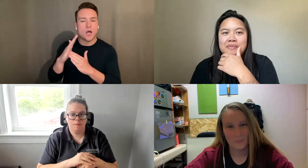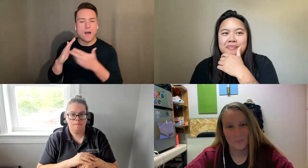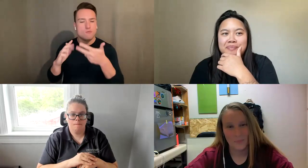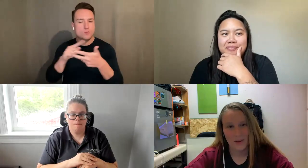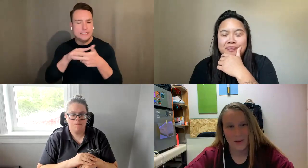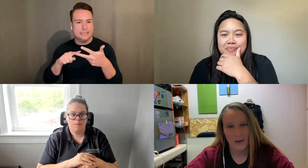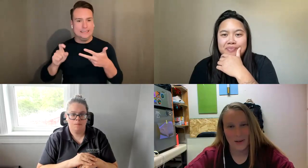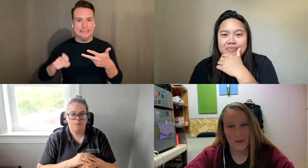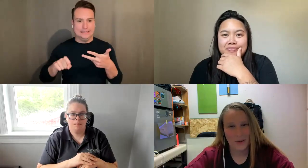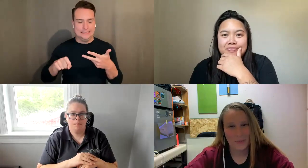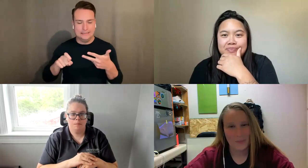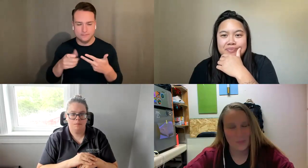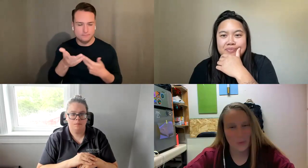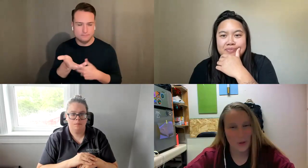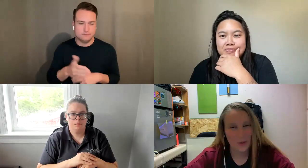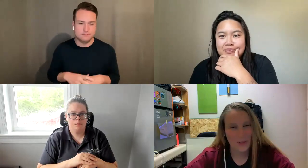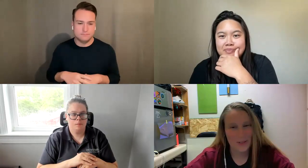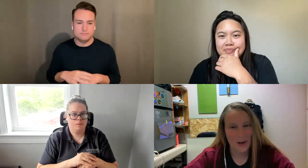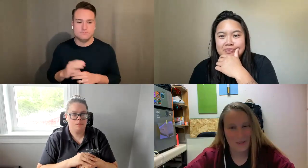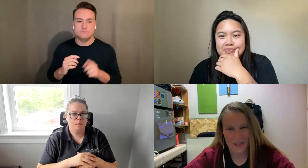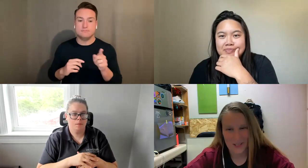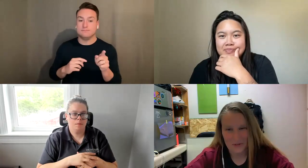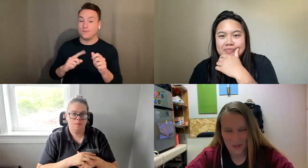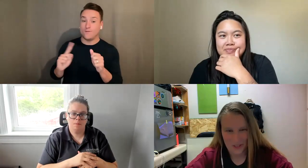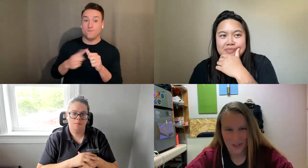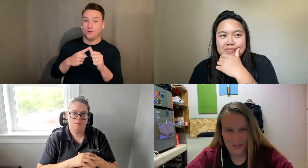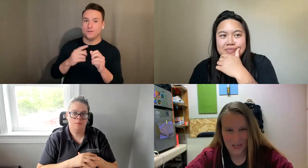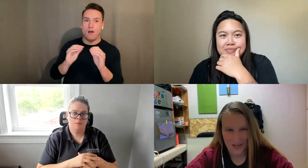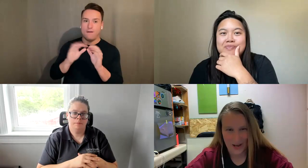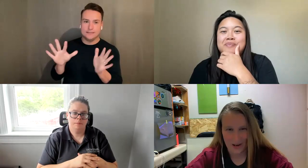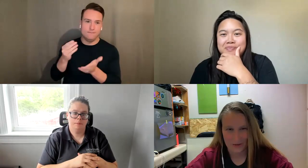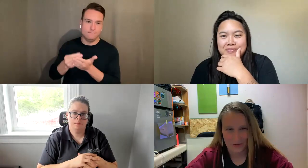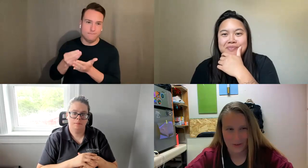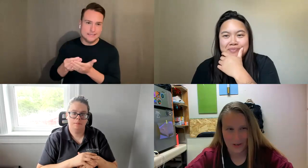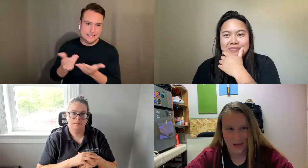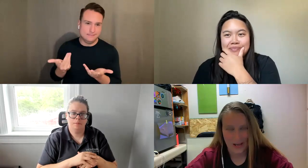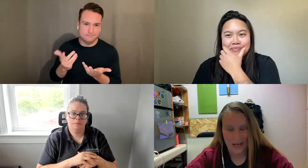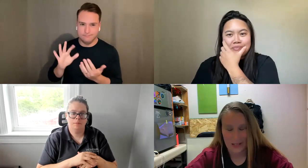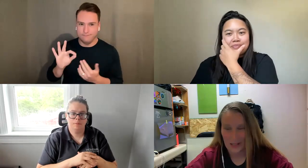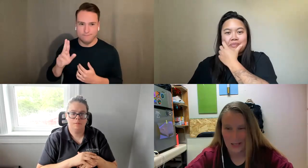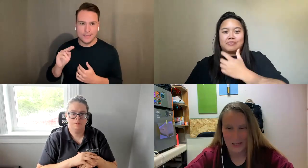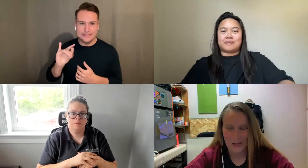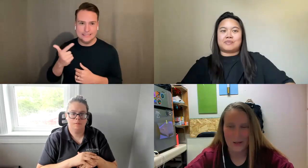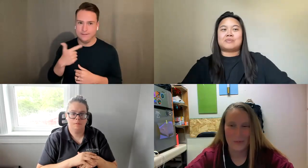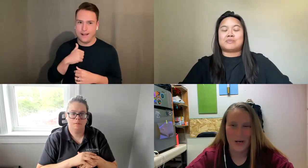One was obviously funding because I didn't have anything.